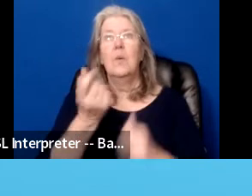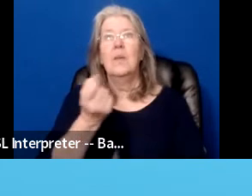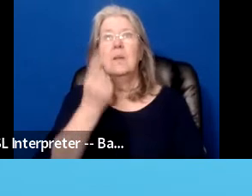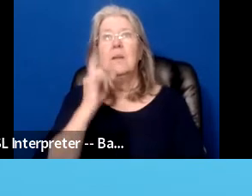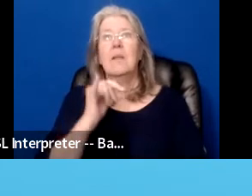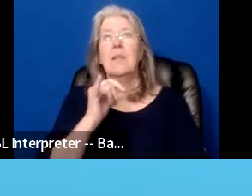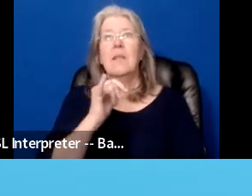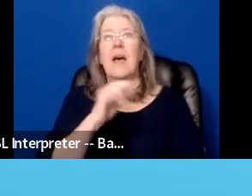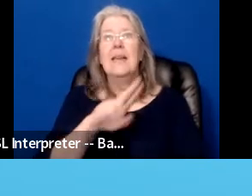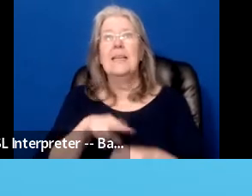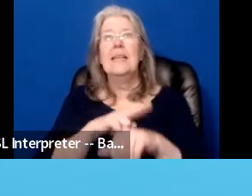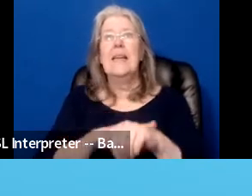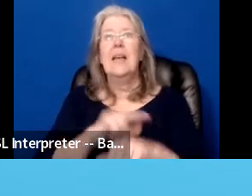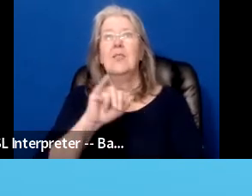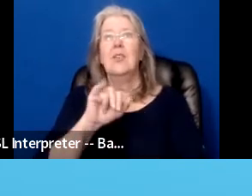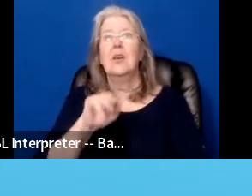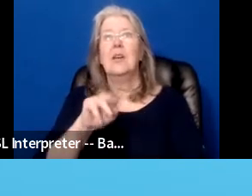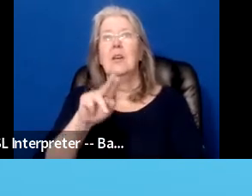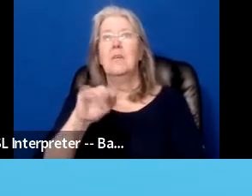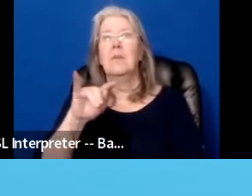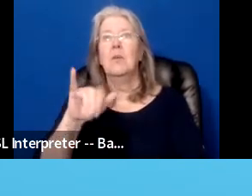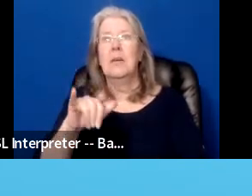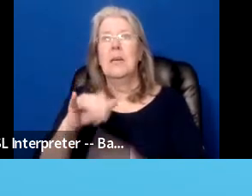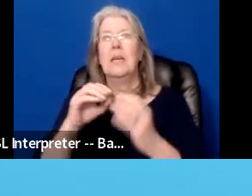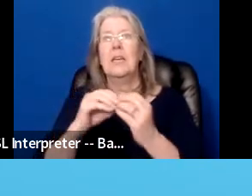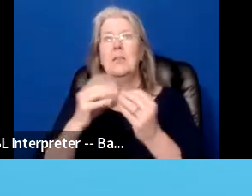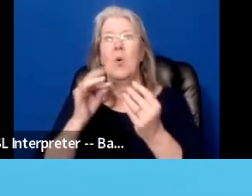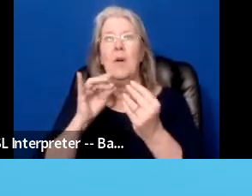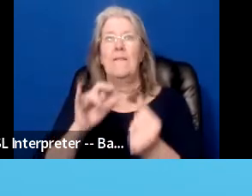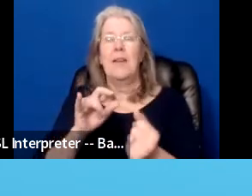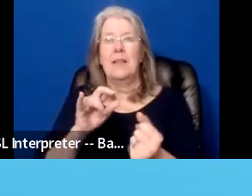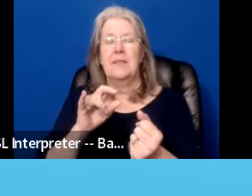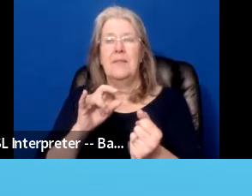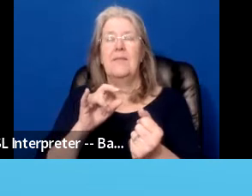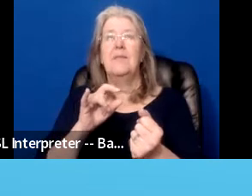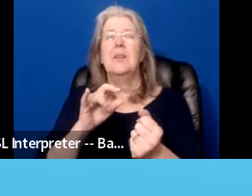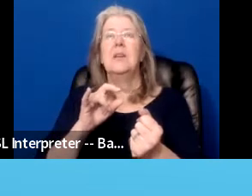immunity is now showing to be more effective, and this is from the person who asked the question,